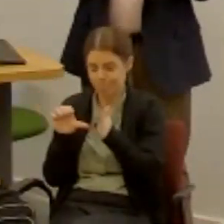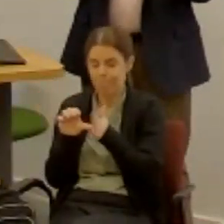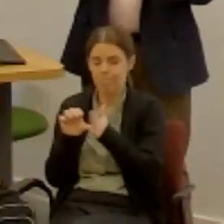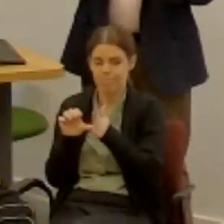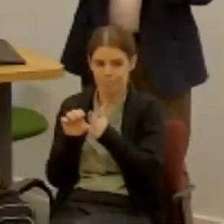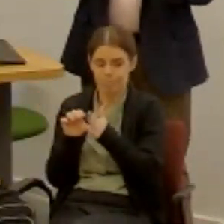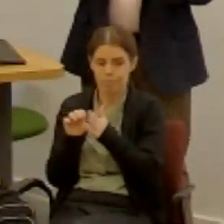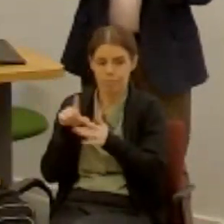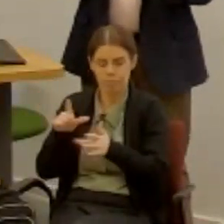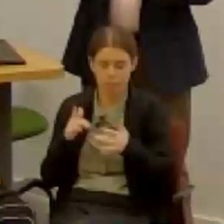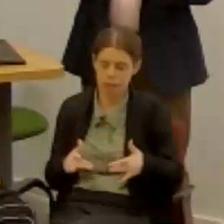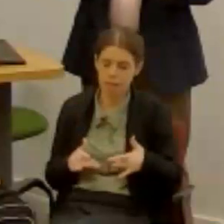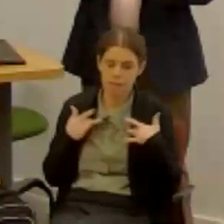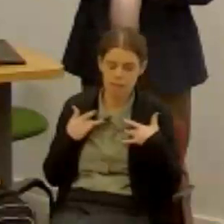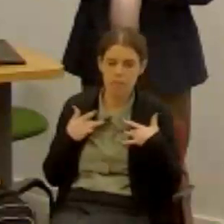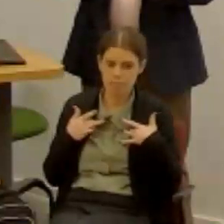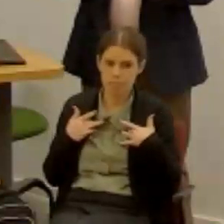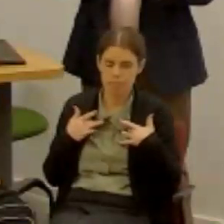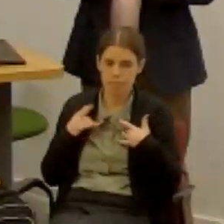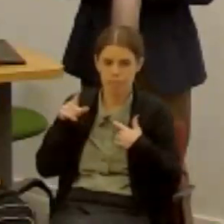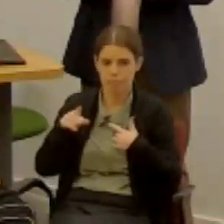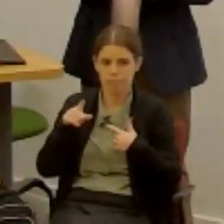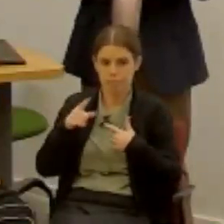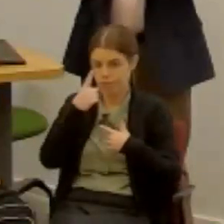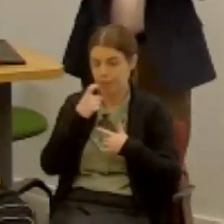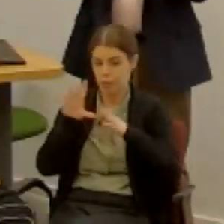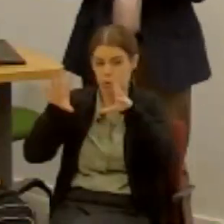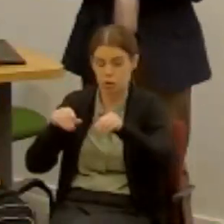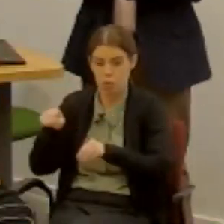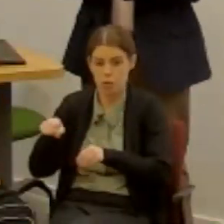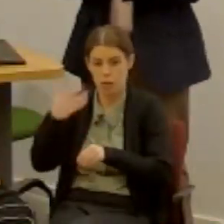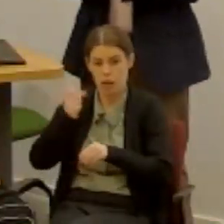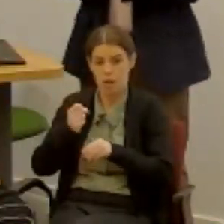that we felt was purely preserve a box as we described some pathology associated with